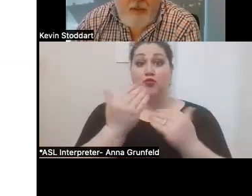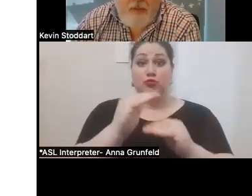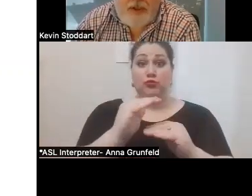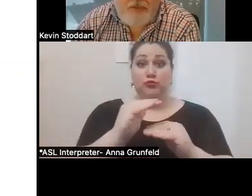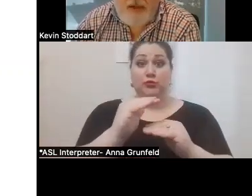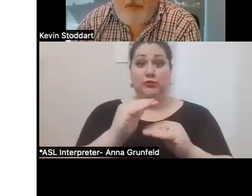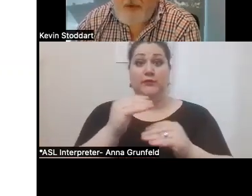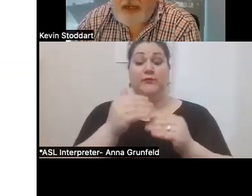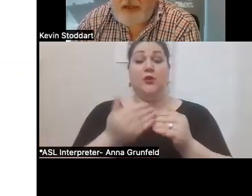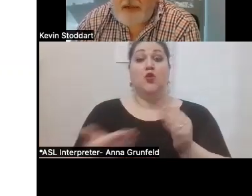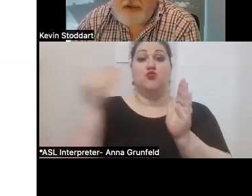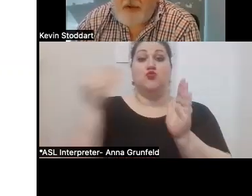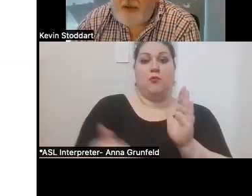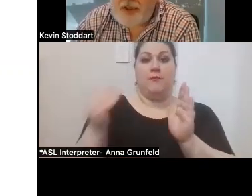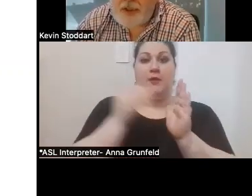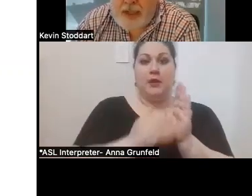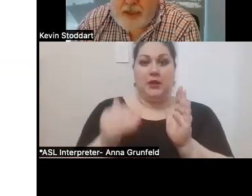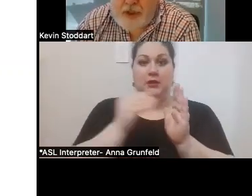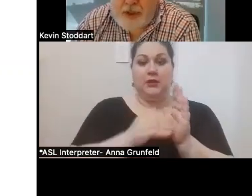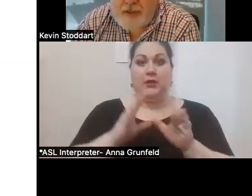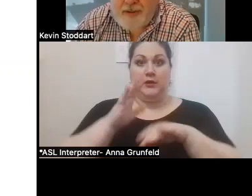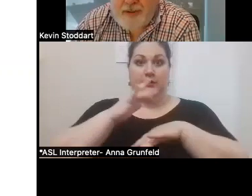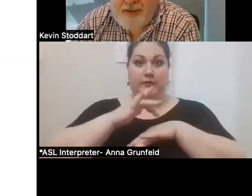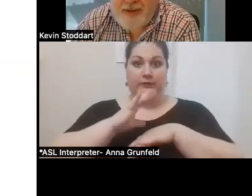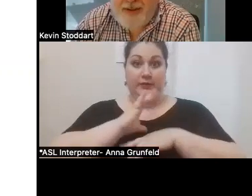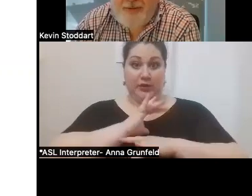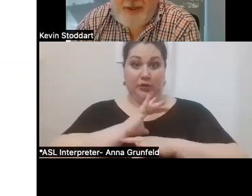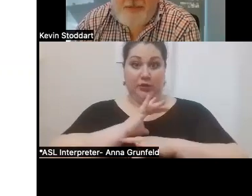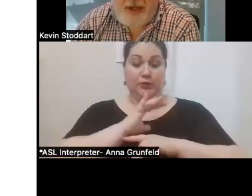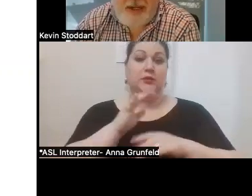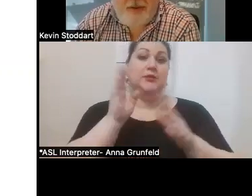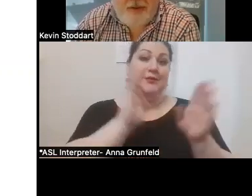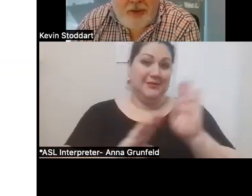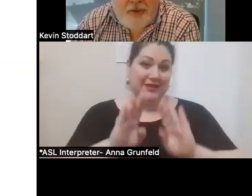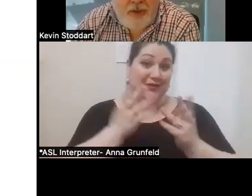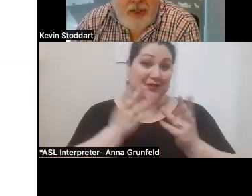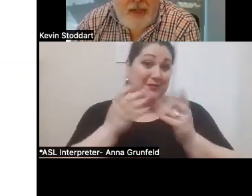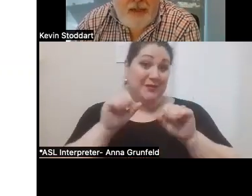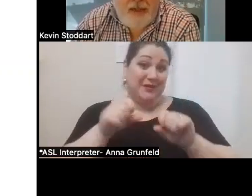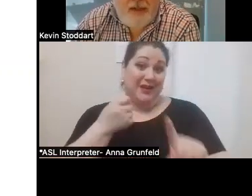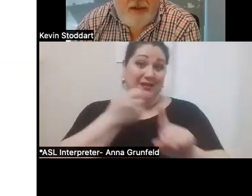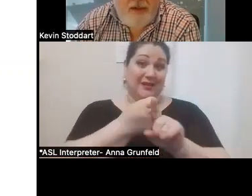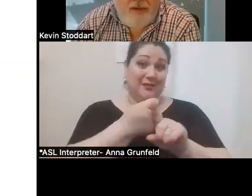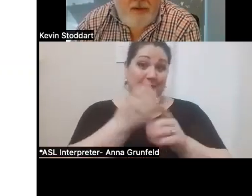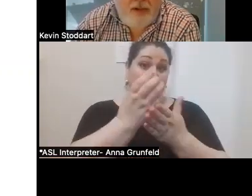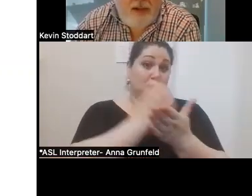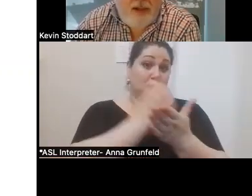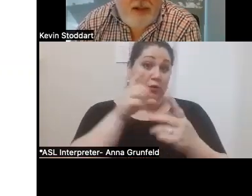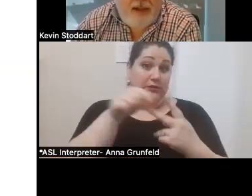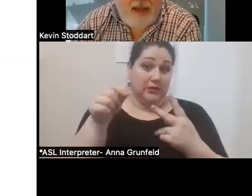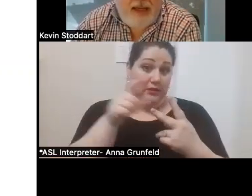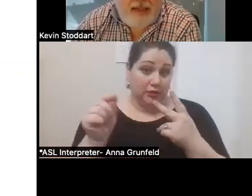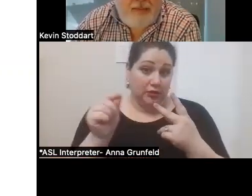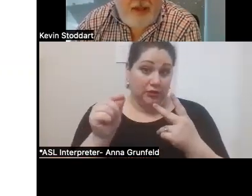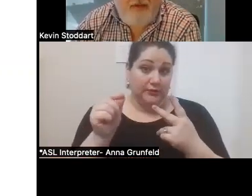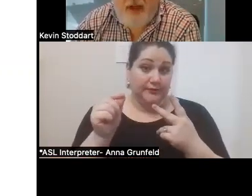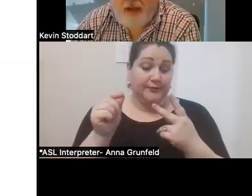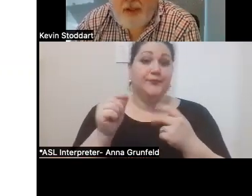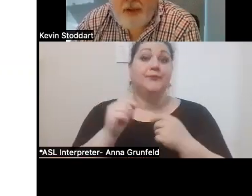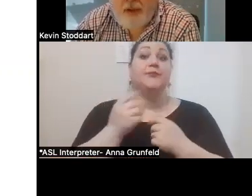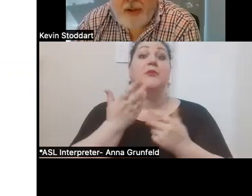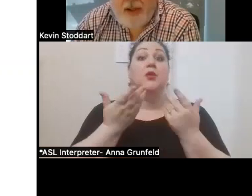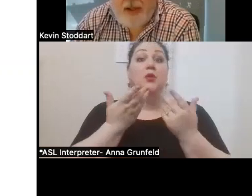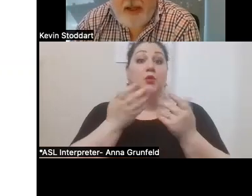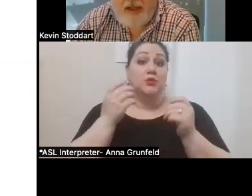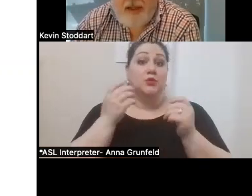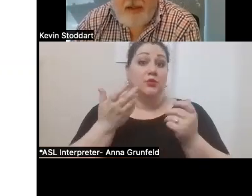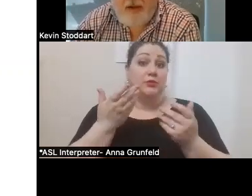which might relate to course selection, which might also relate to academic failure in